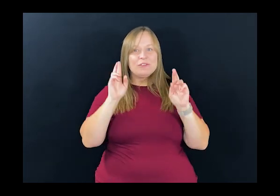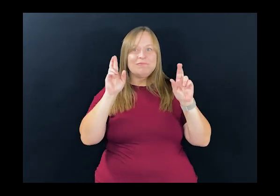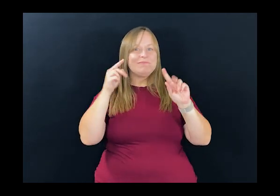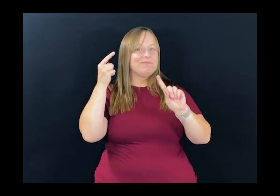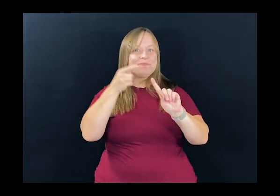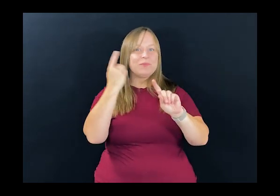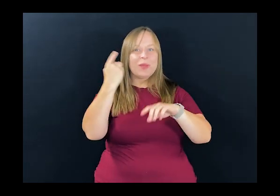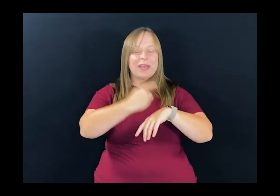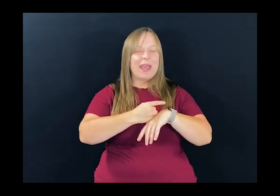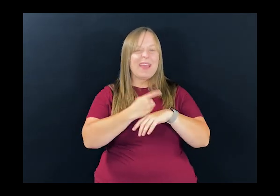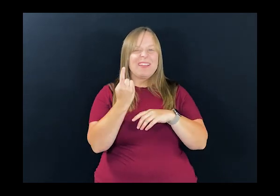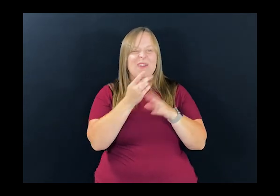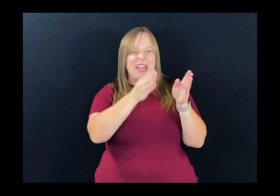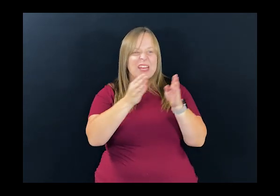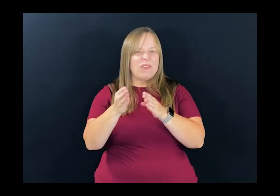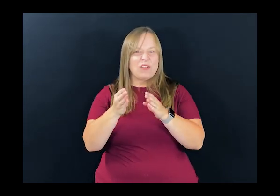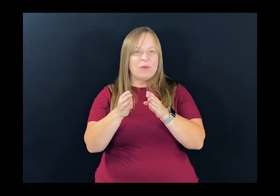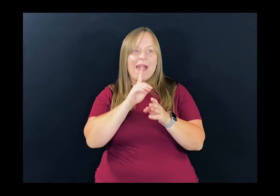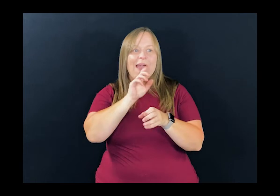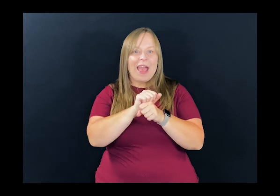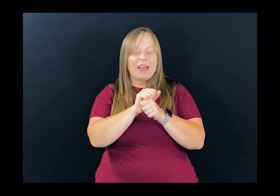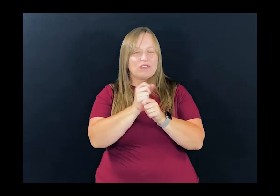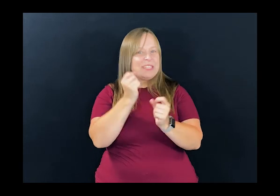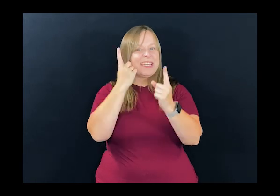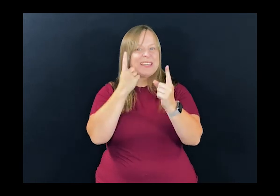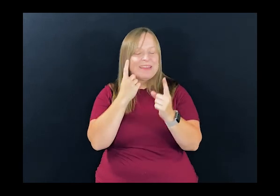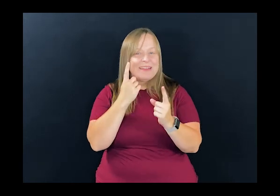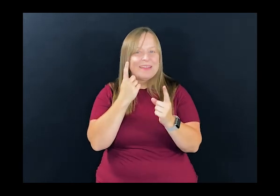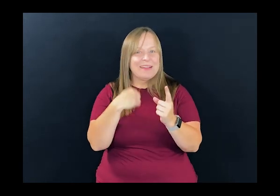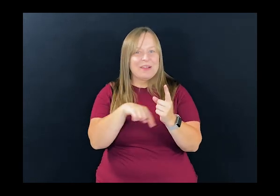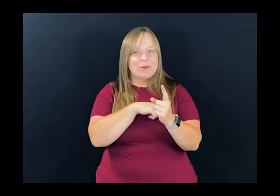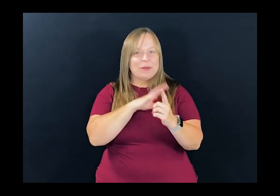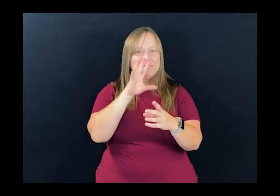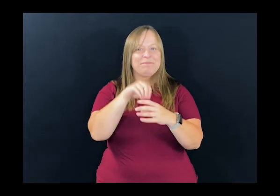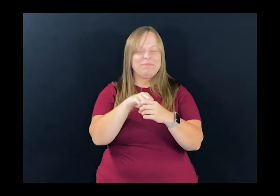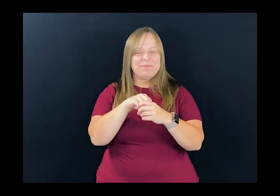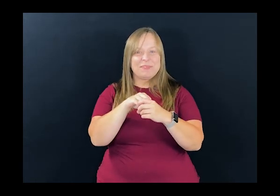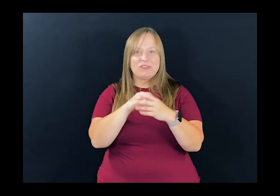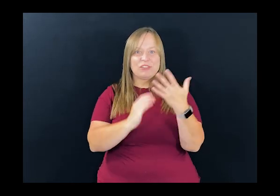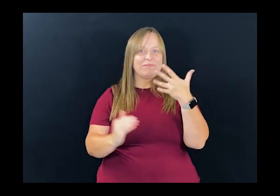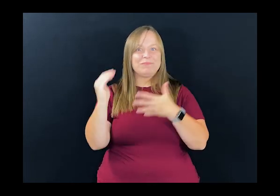and someone who, individual who actually gets it. And who'll put us into another hemisphere.